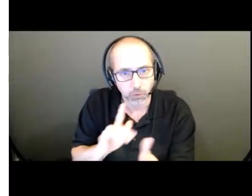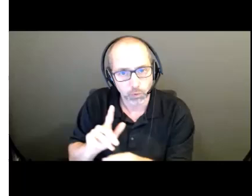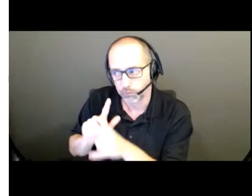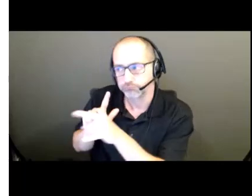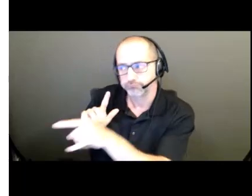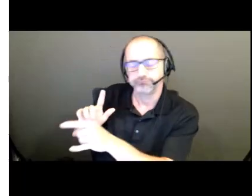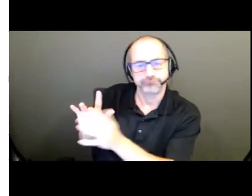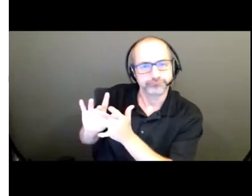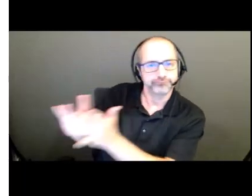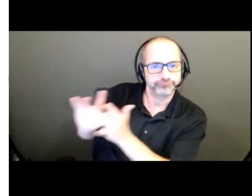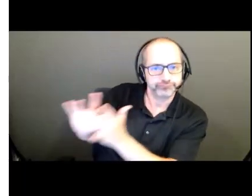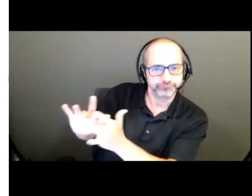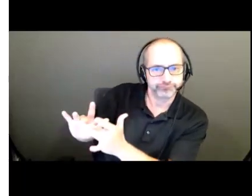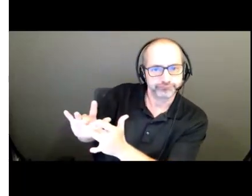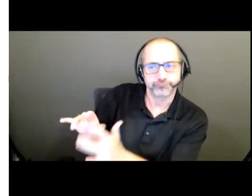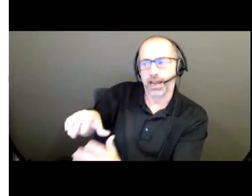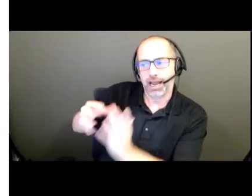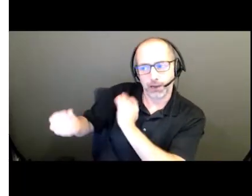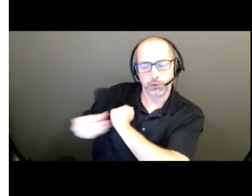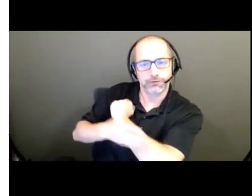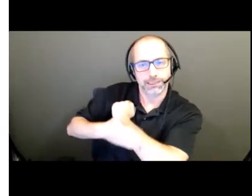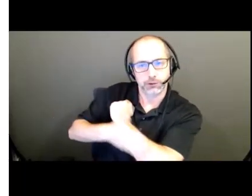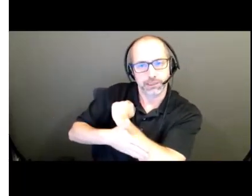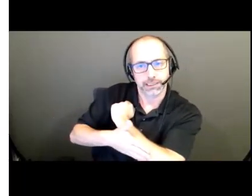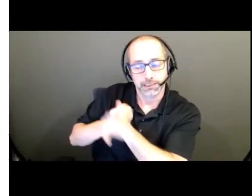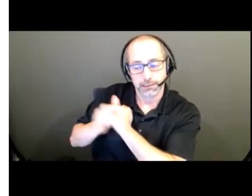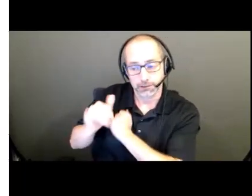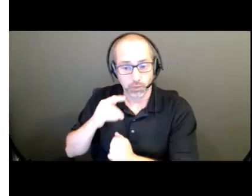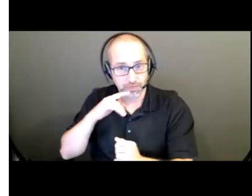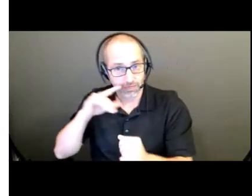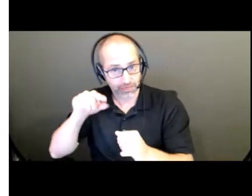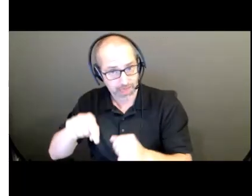In other words, this component supports eligible applicants with a confirmed